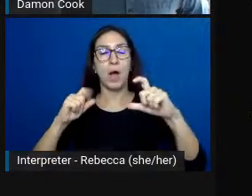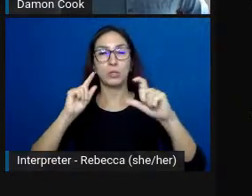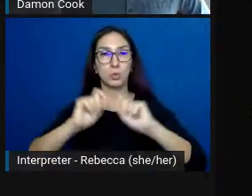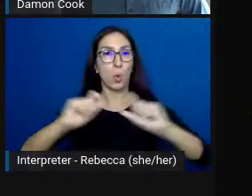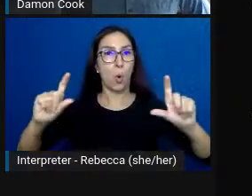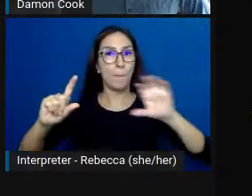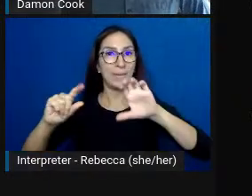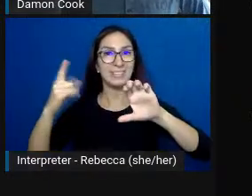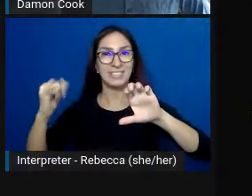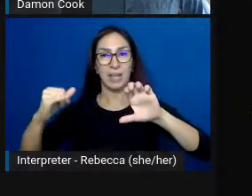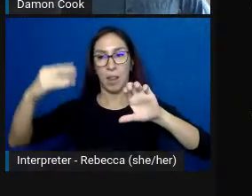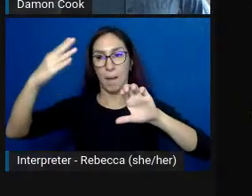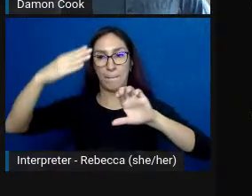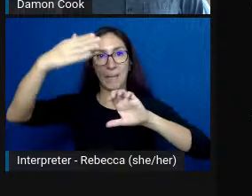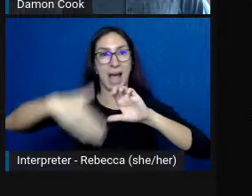from a video that I have captured and I am